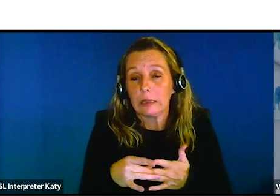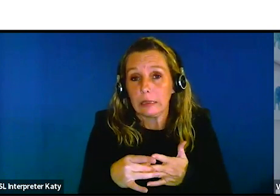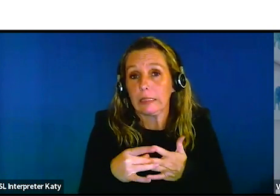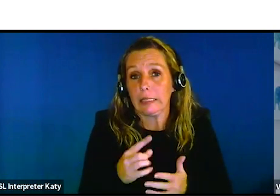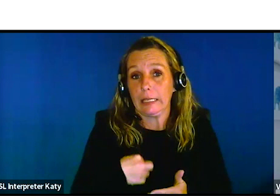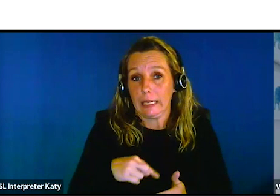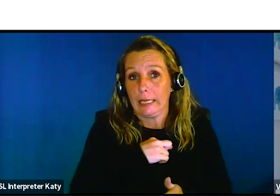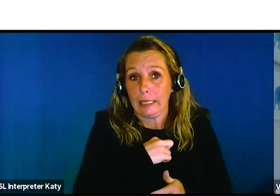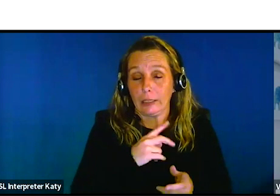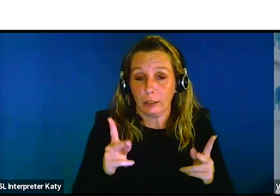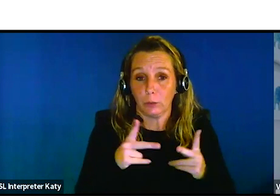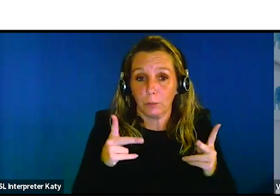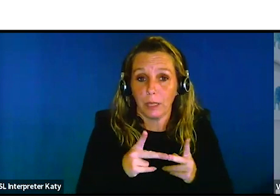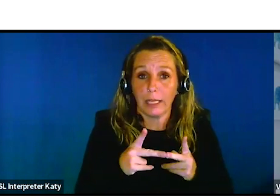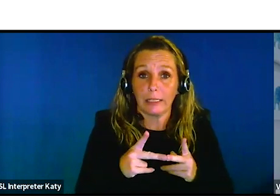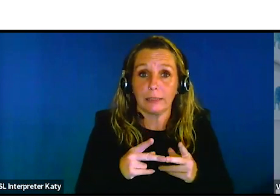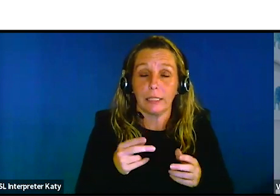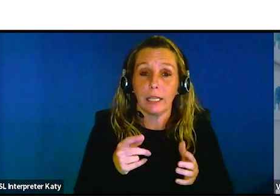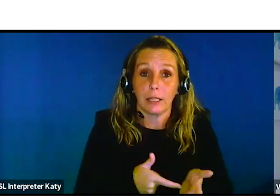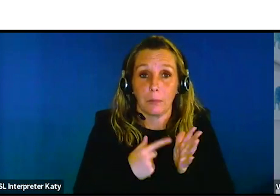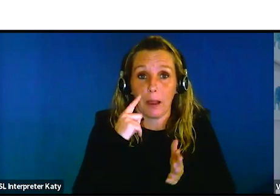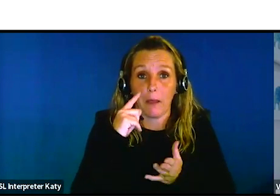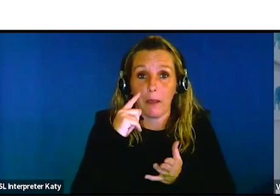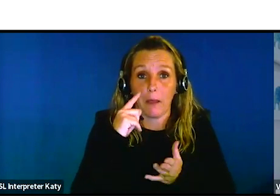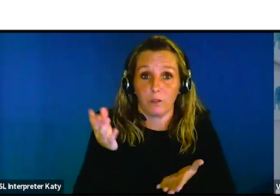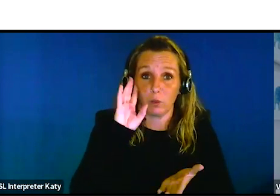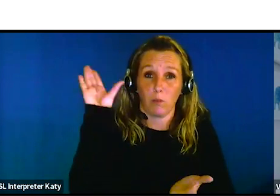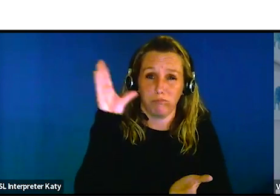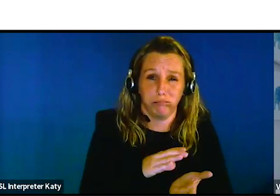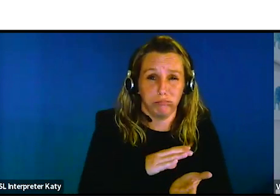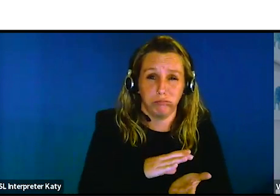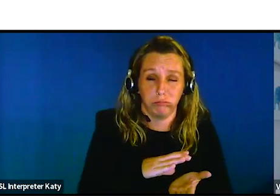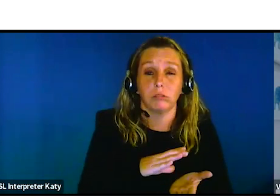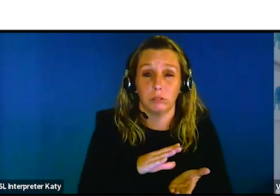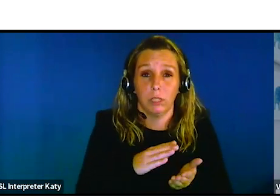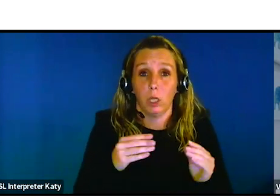a reduced demand for services and makes it easier to enable